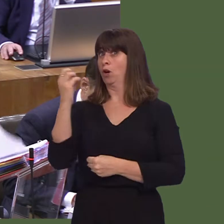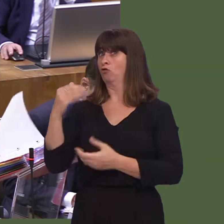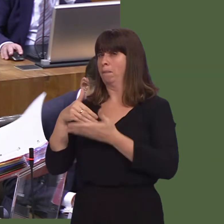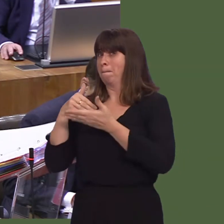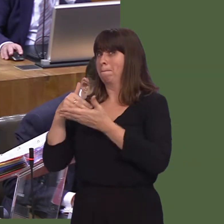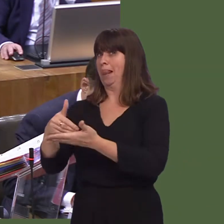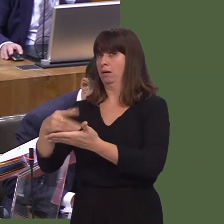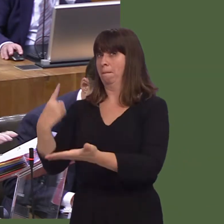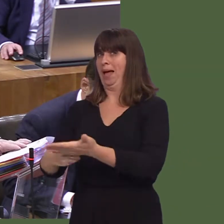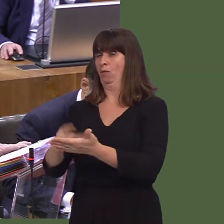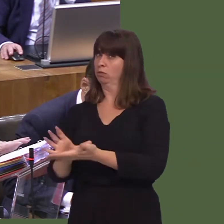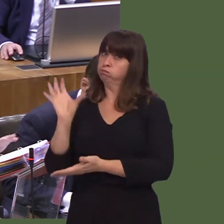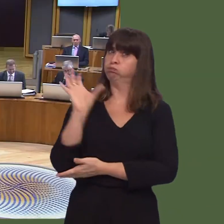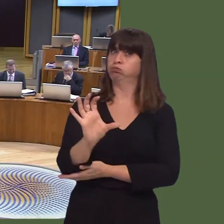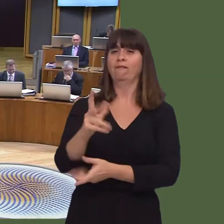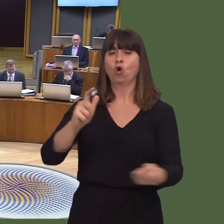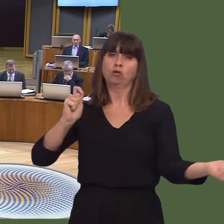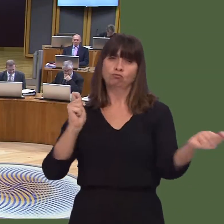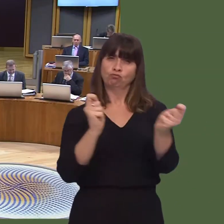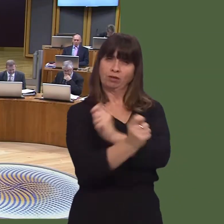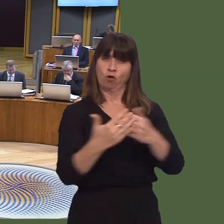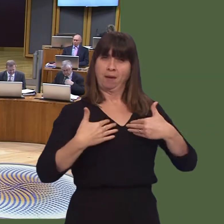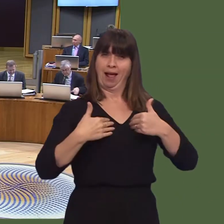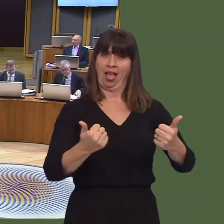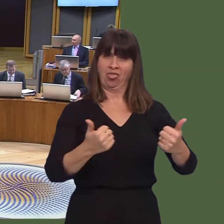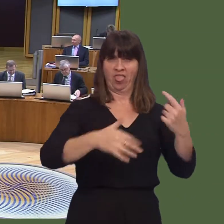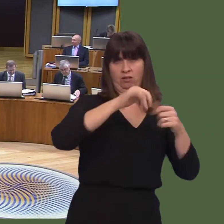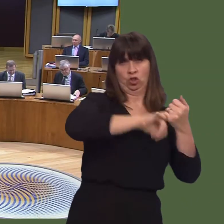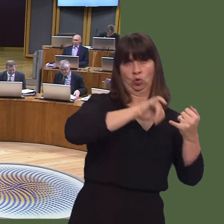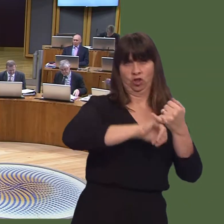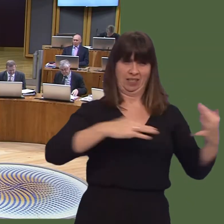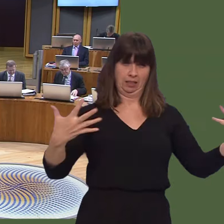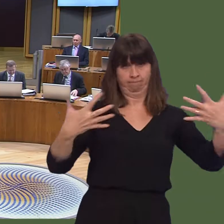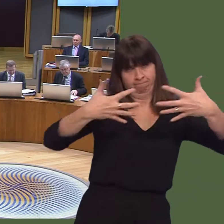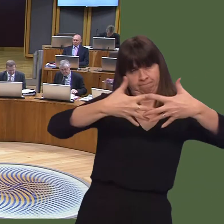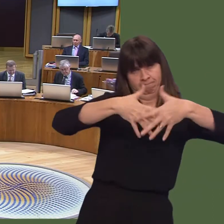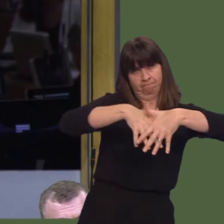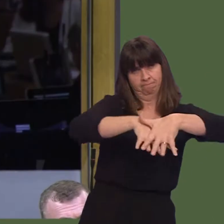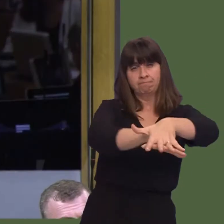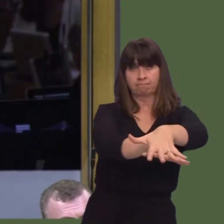Helen Mary Jones AM: Thank you, leader of the house. I'm sure that you will be aware that this is an agenda that we've been talking about